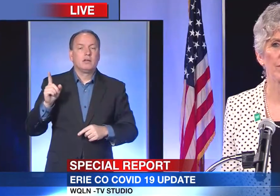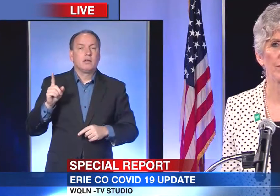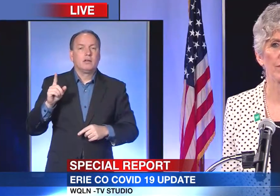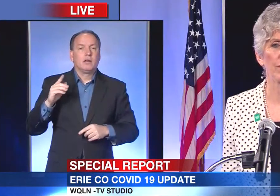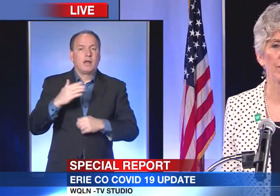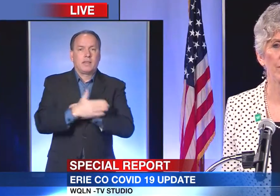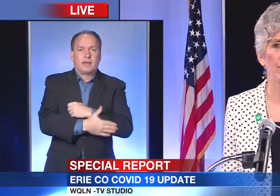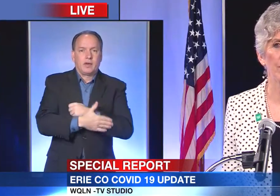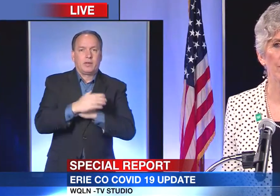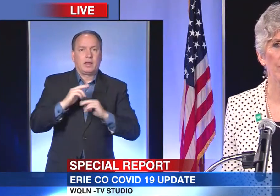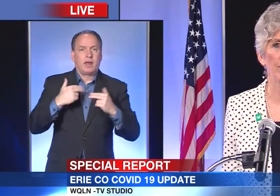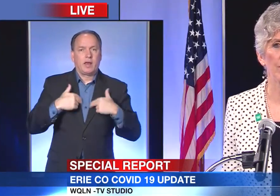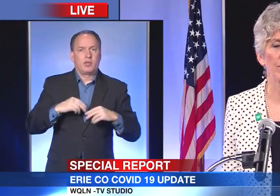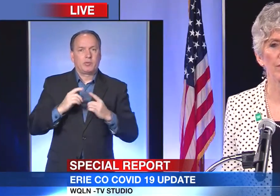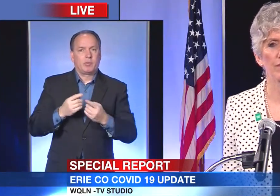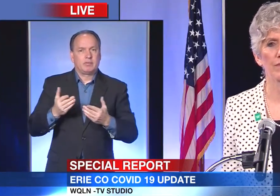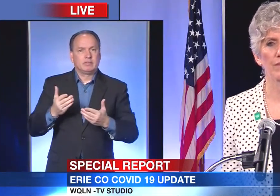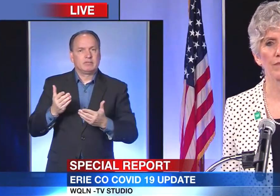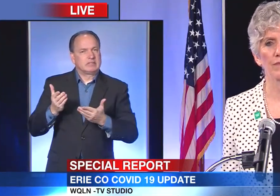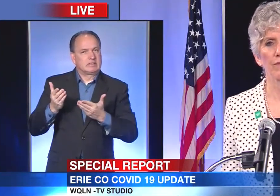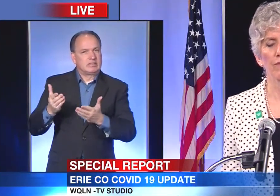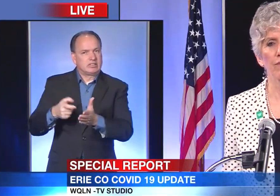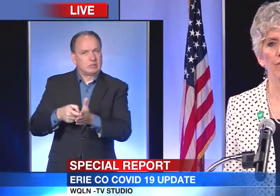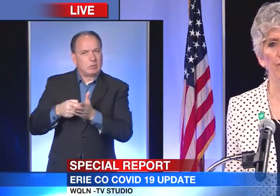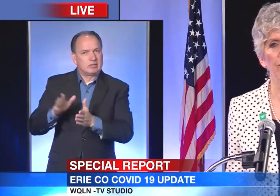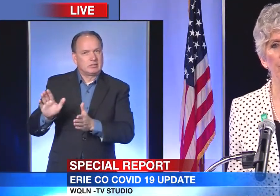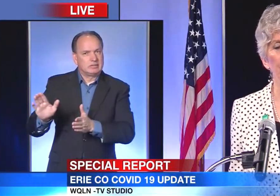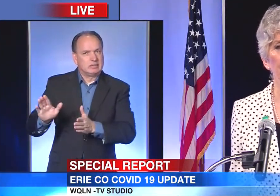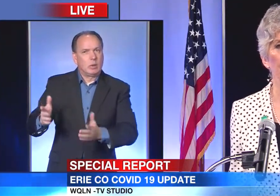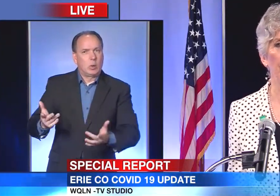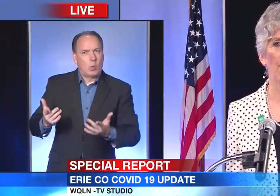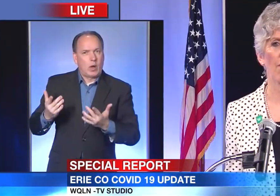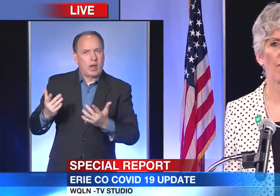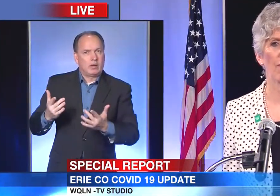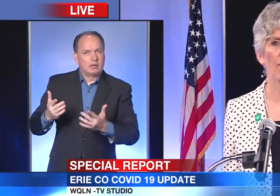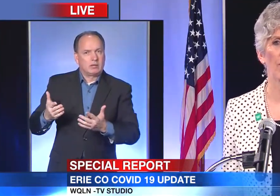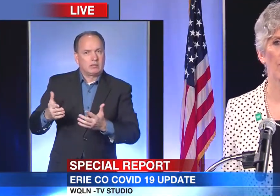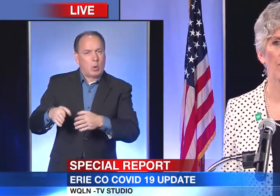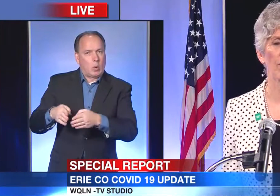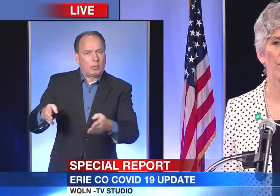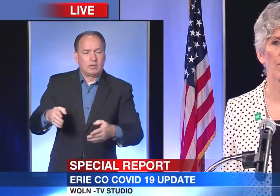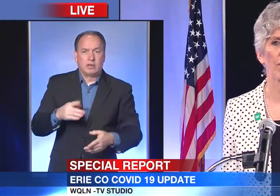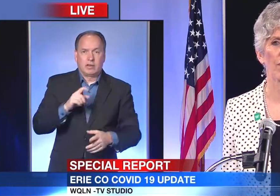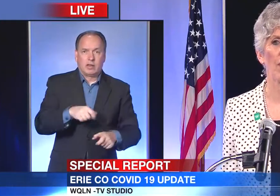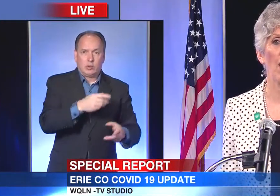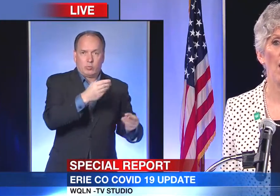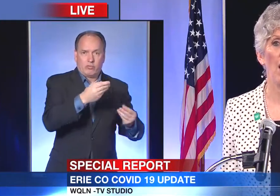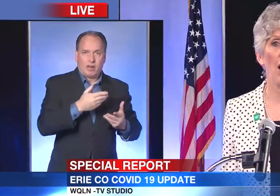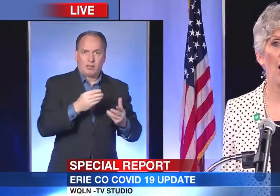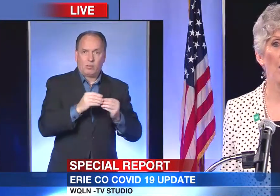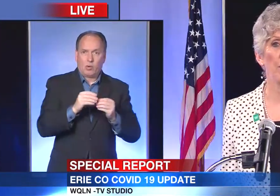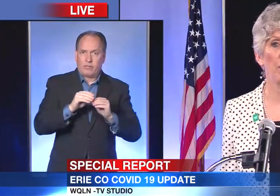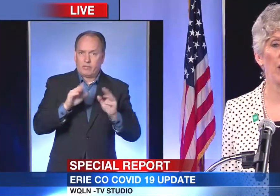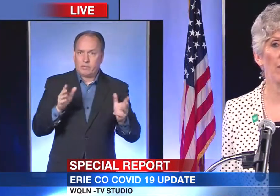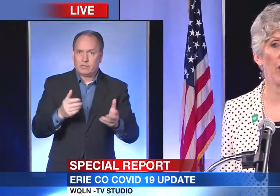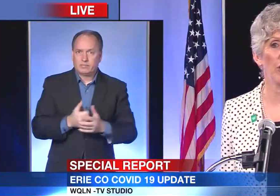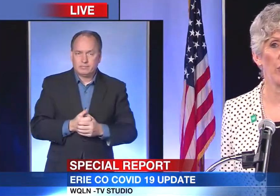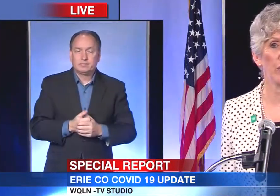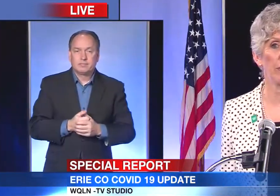THE GOVERNOR, THE COMMONWEALTH ADMINISTRATION, HOWEVER THE COUNTY HEALTH DEPARTMENT SUGGESTED OR REQUESTED THEM TO NOT OPEN.